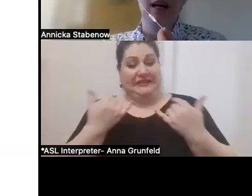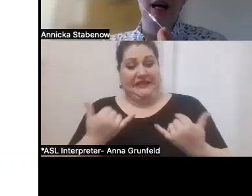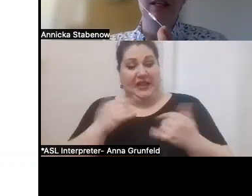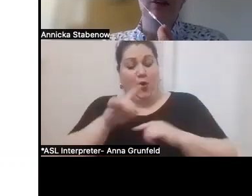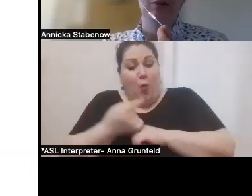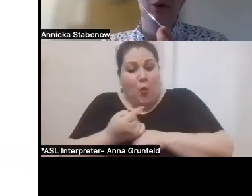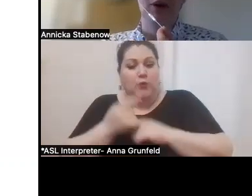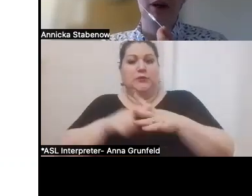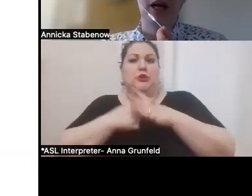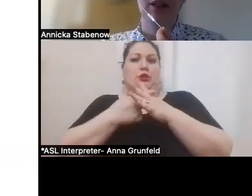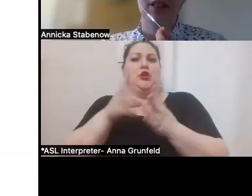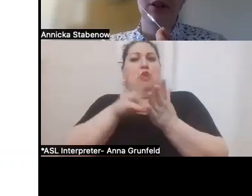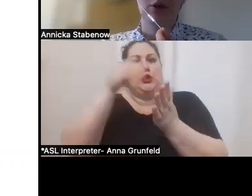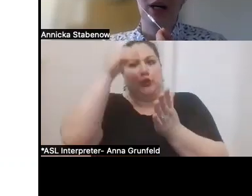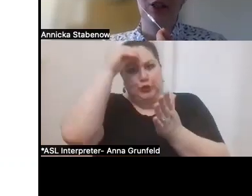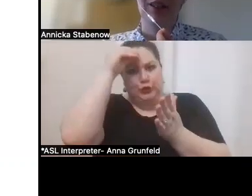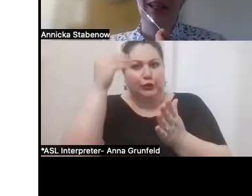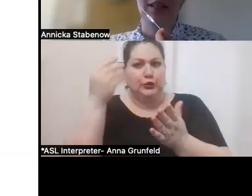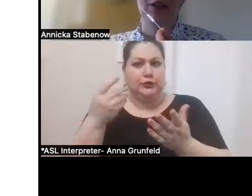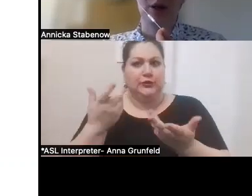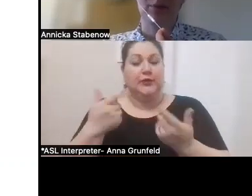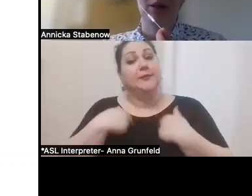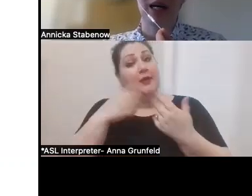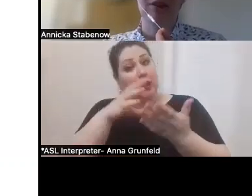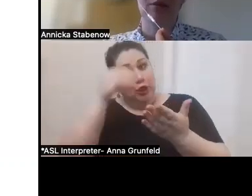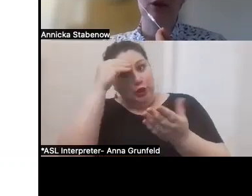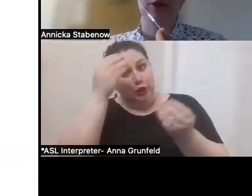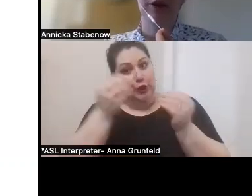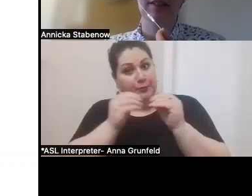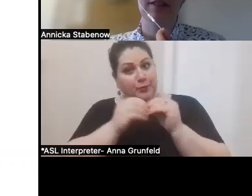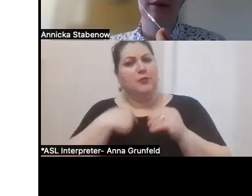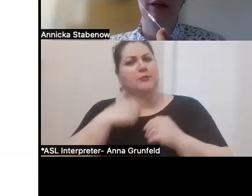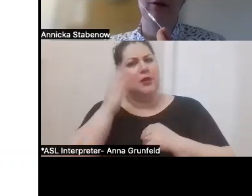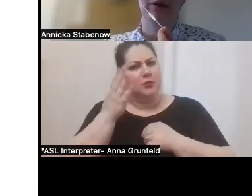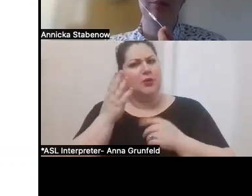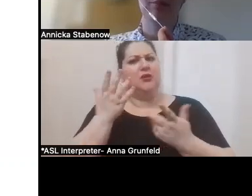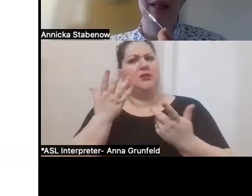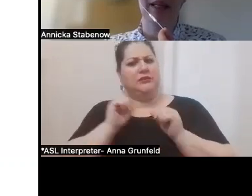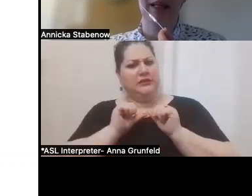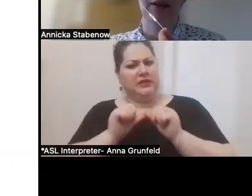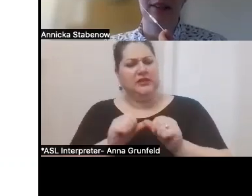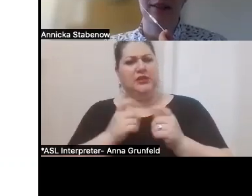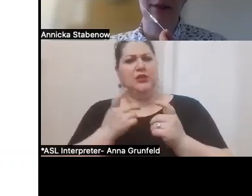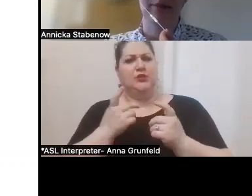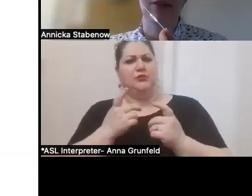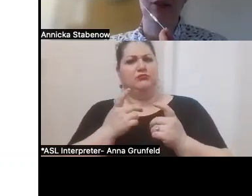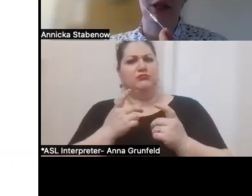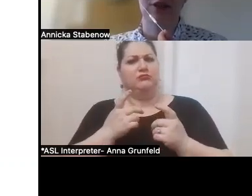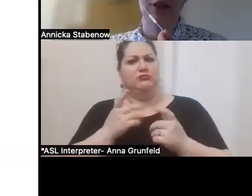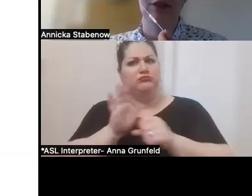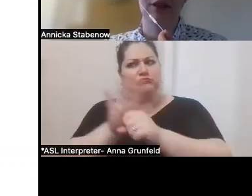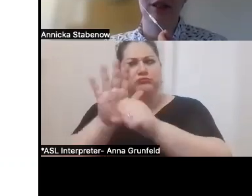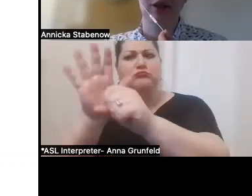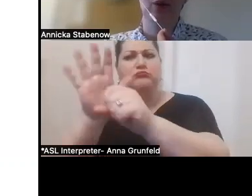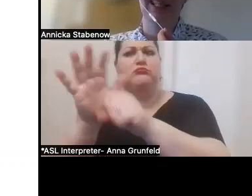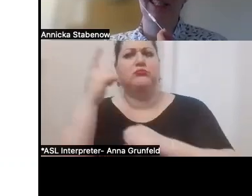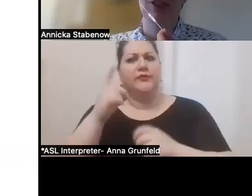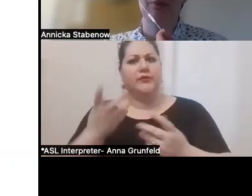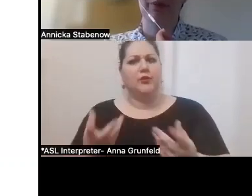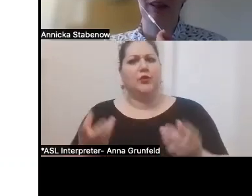As I learn more, I will continue to question and disrupt the impacts of colonialism that remain embedded in our system and structures. We need to do better.